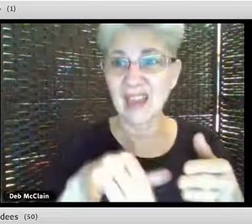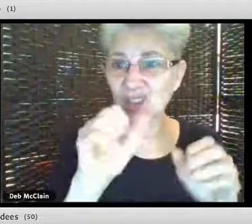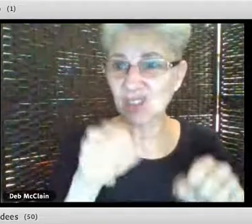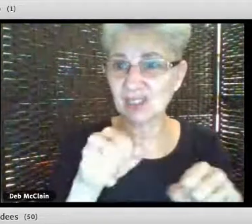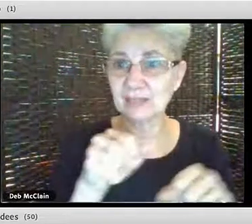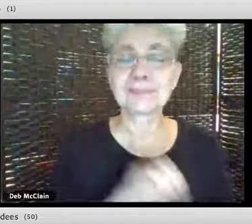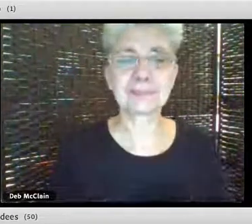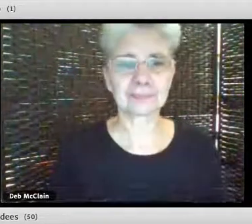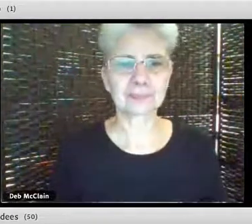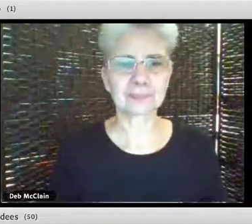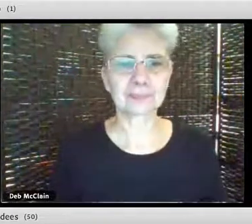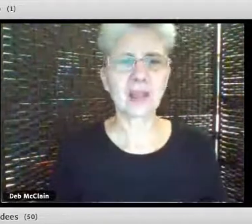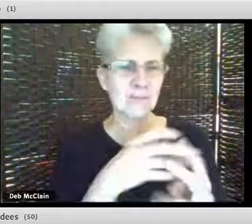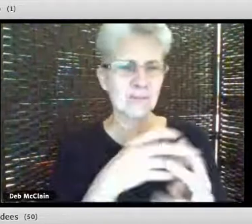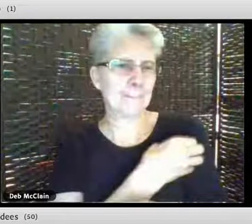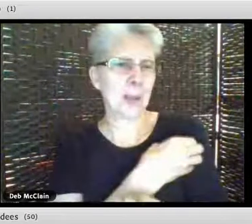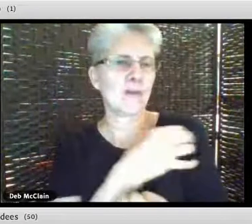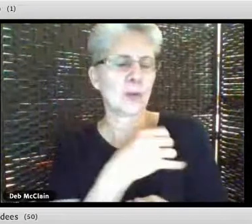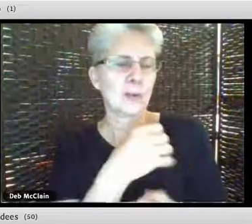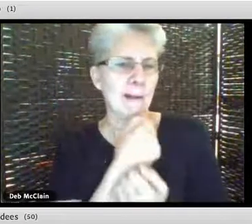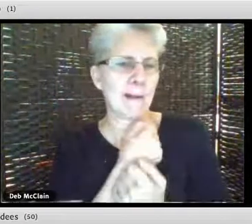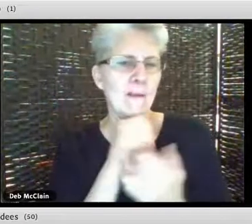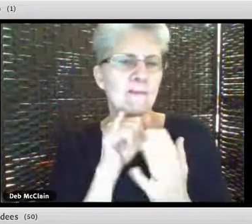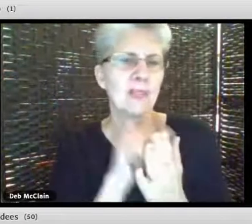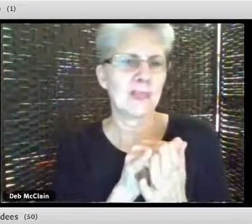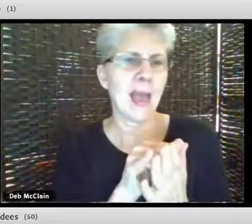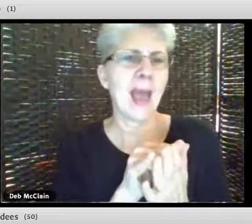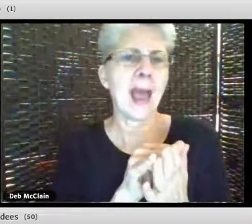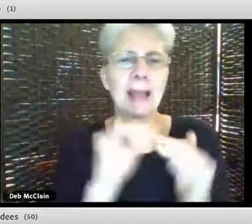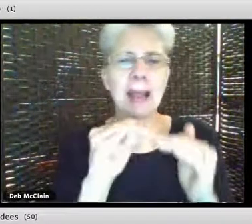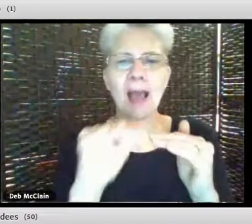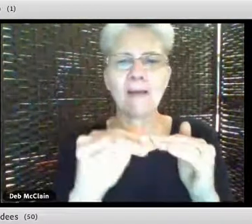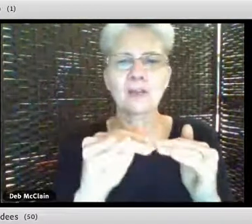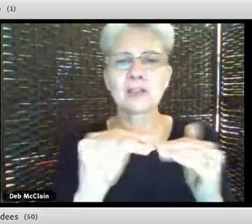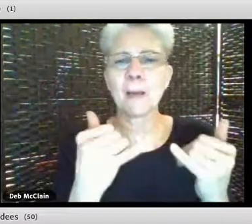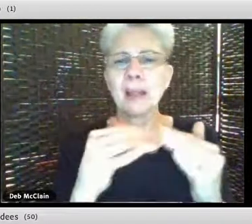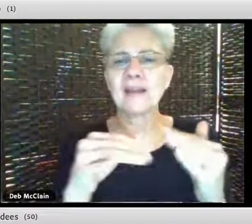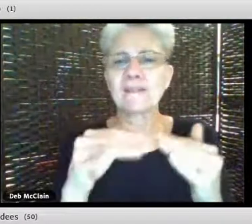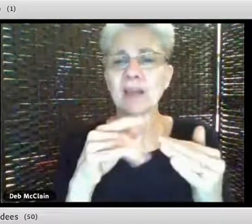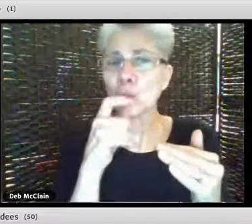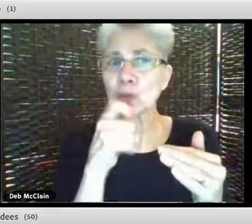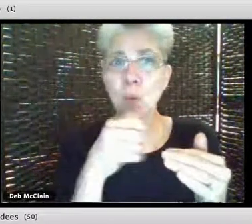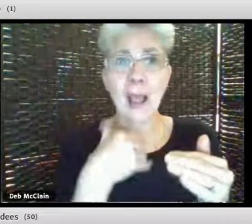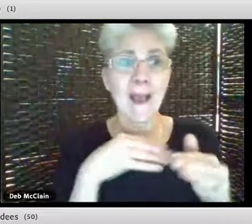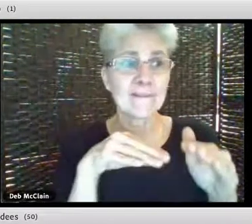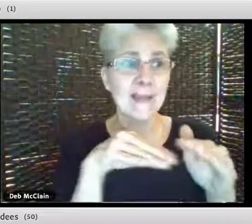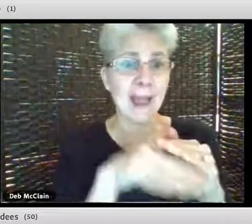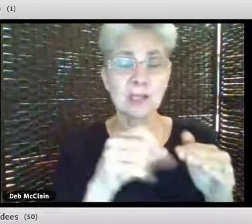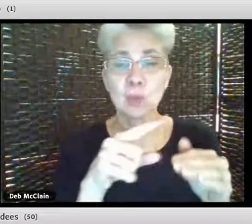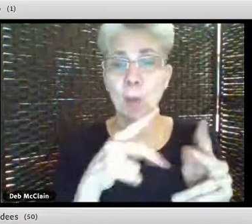and not do anything else. Okay. It's very powerful, and I love that it levels the playing field